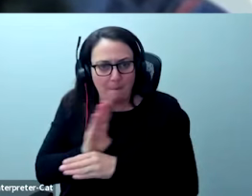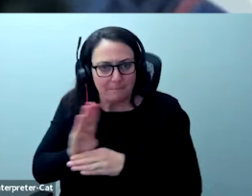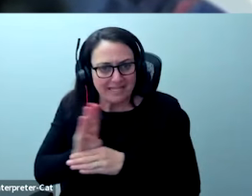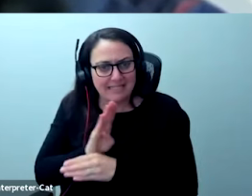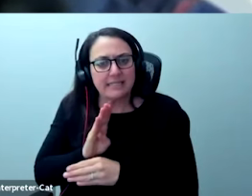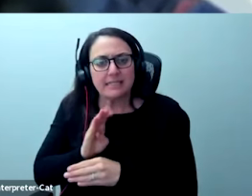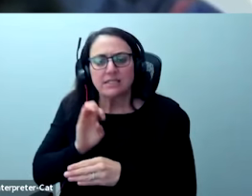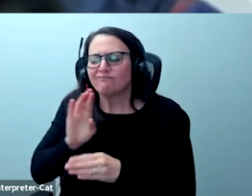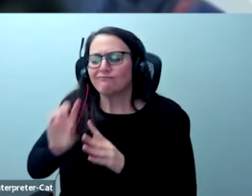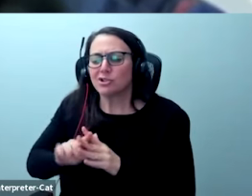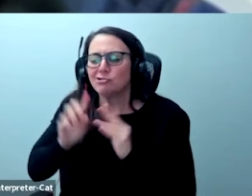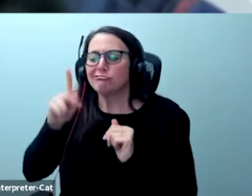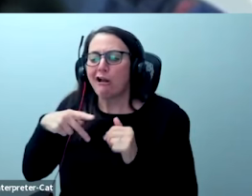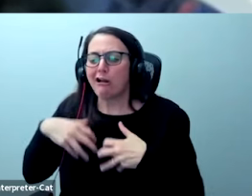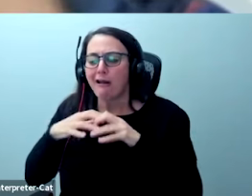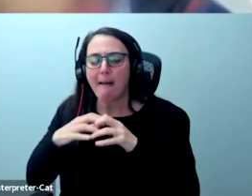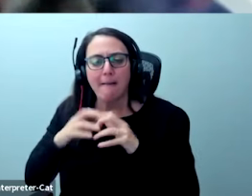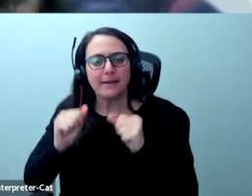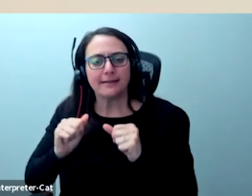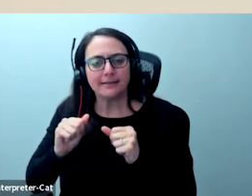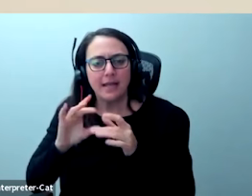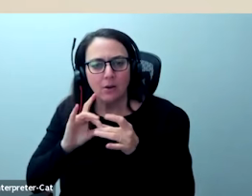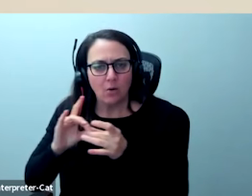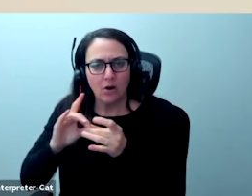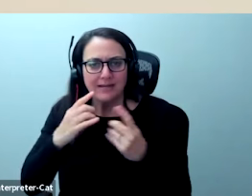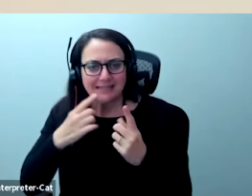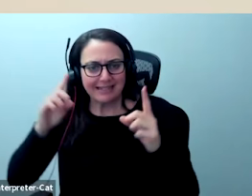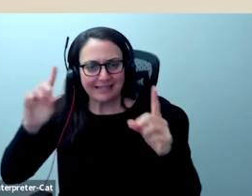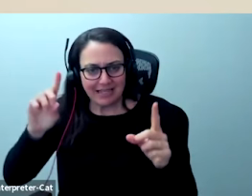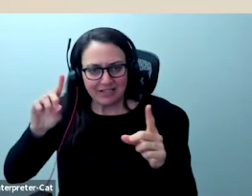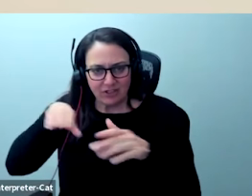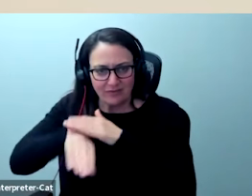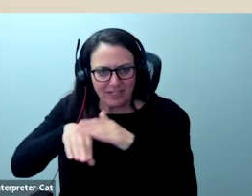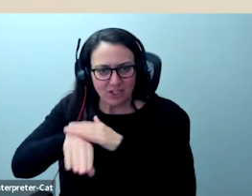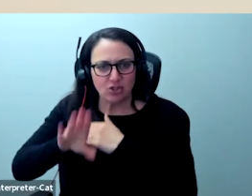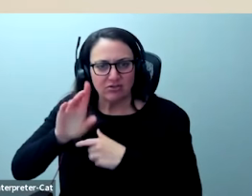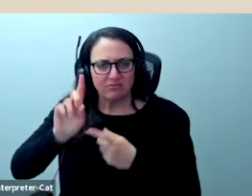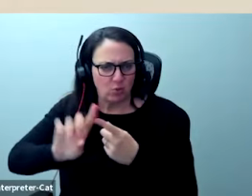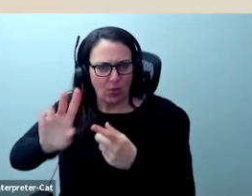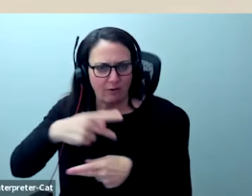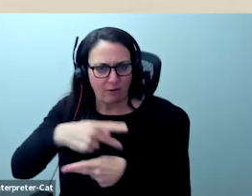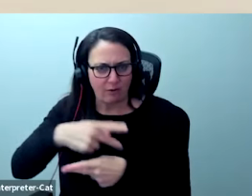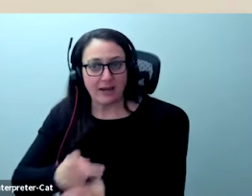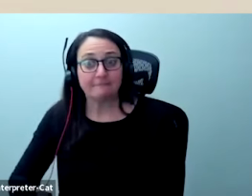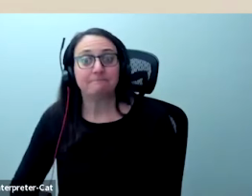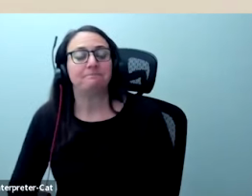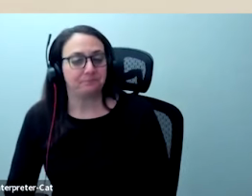"can incorporate various accessibility features "into their products?" I think that's a great question.